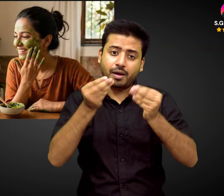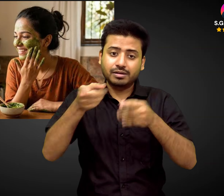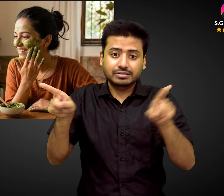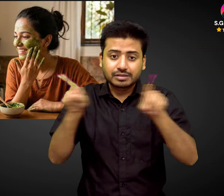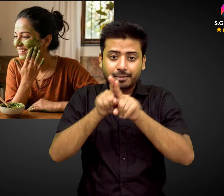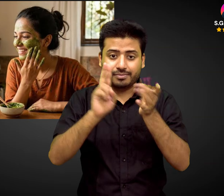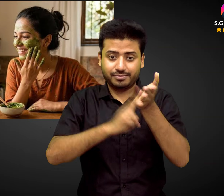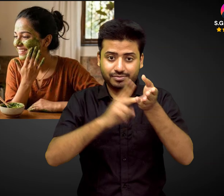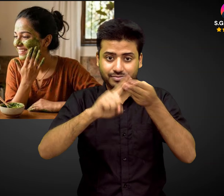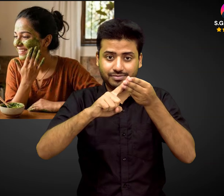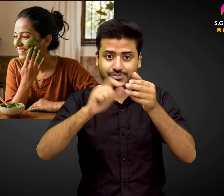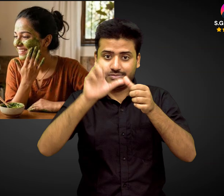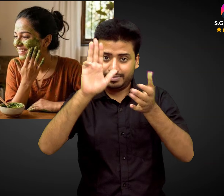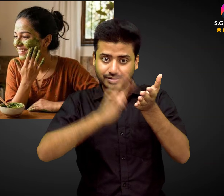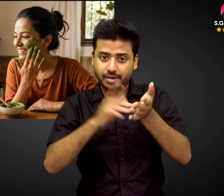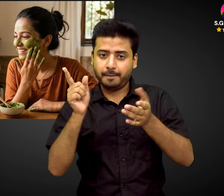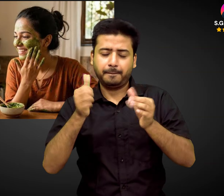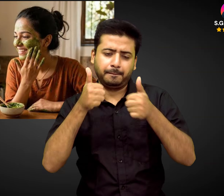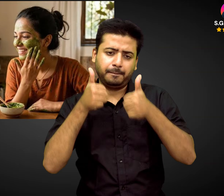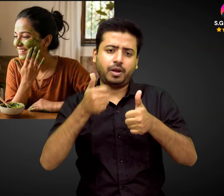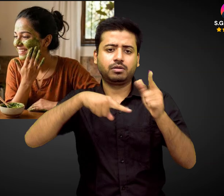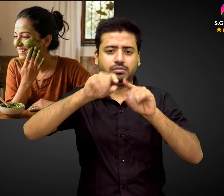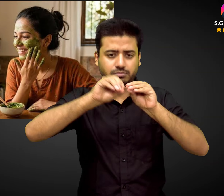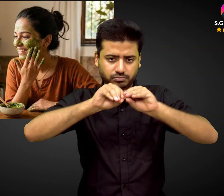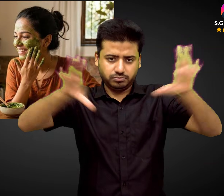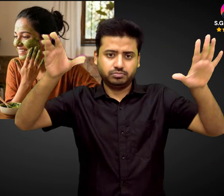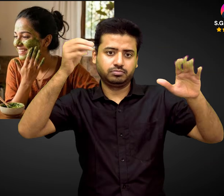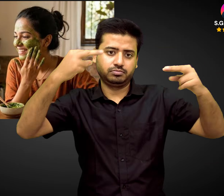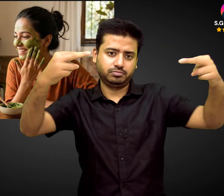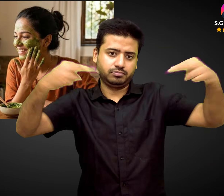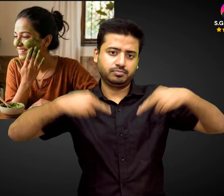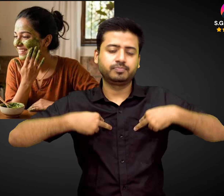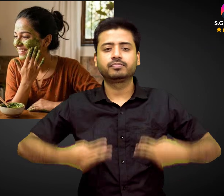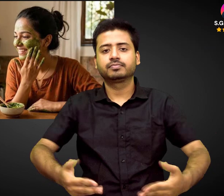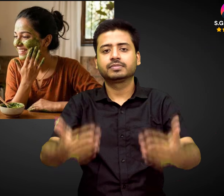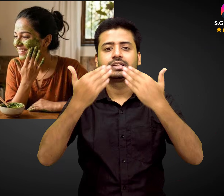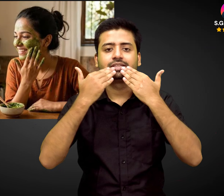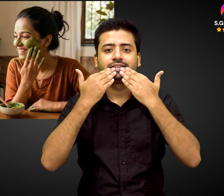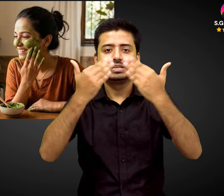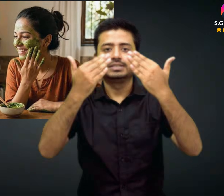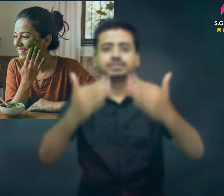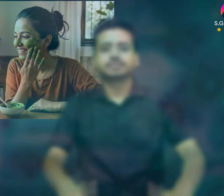delicate thin skin immediately surrounding your eyes and your lips. Once the mask is applied,